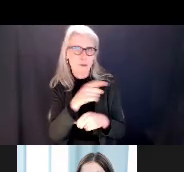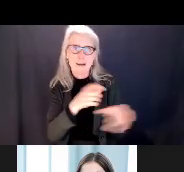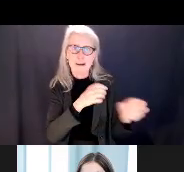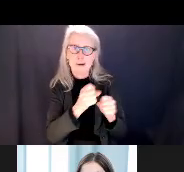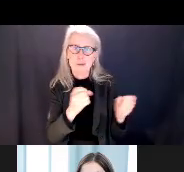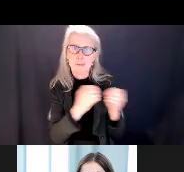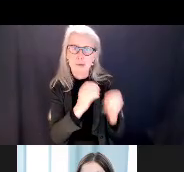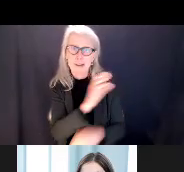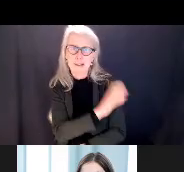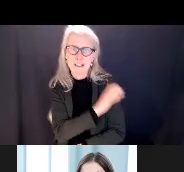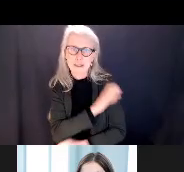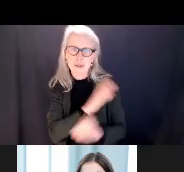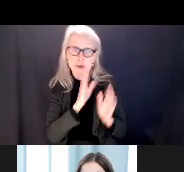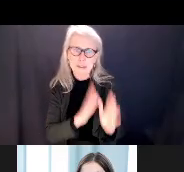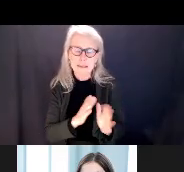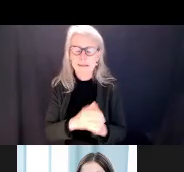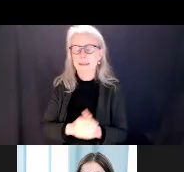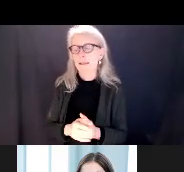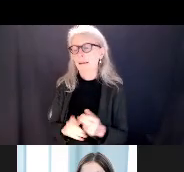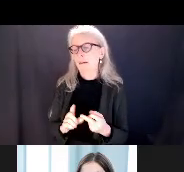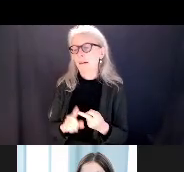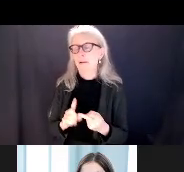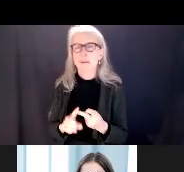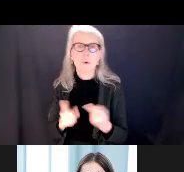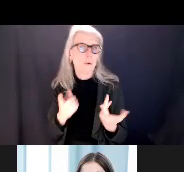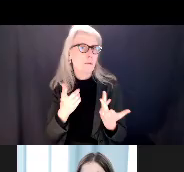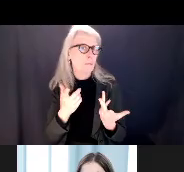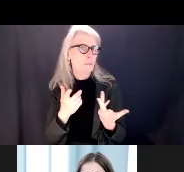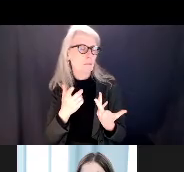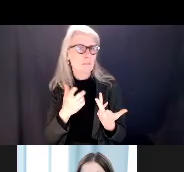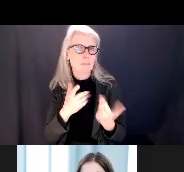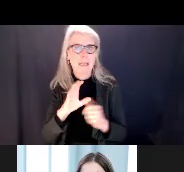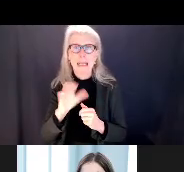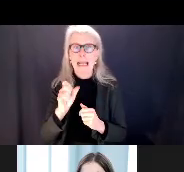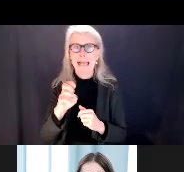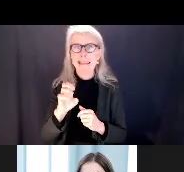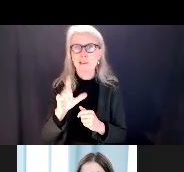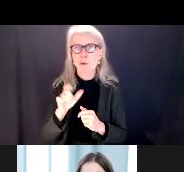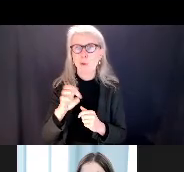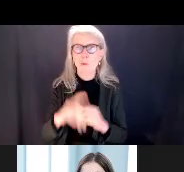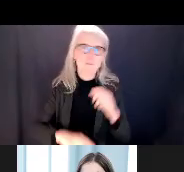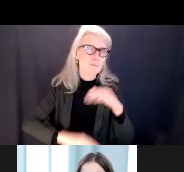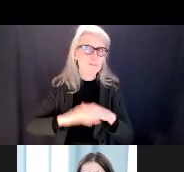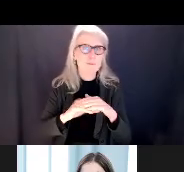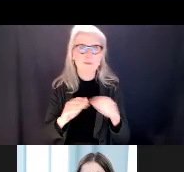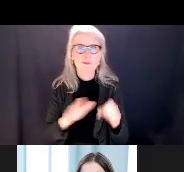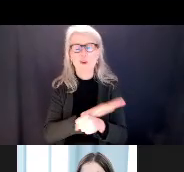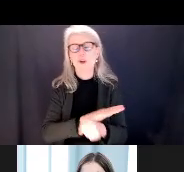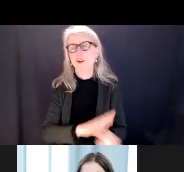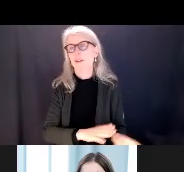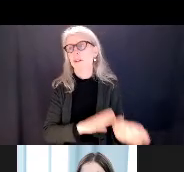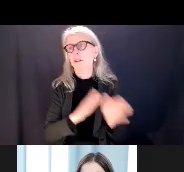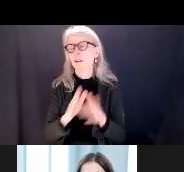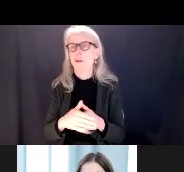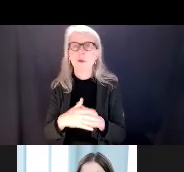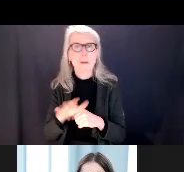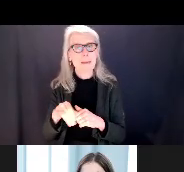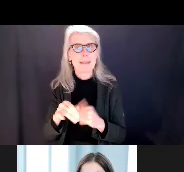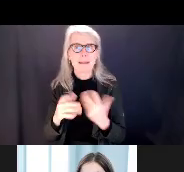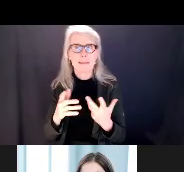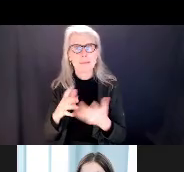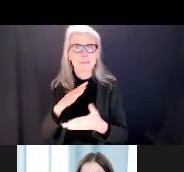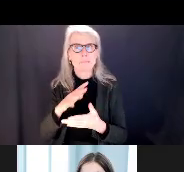um a lack of spots available. um Certain times of the day that are um priorities. So, a lot of these